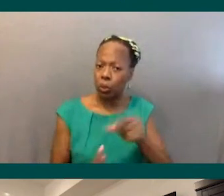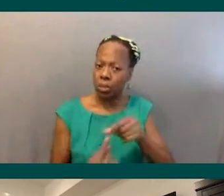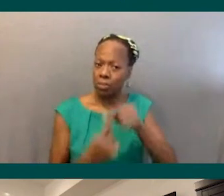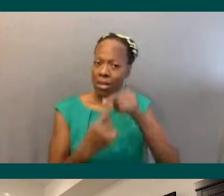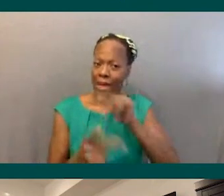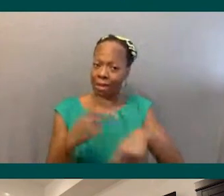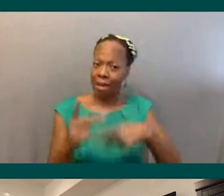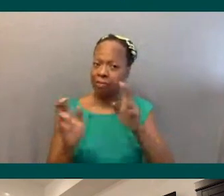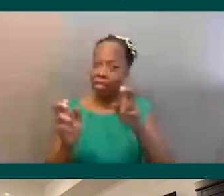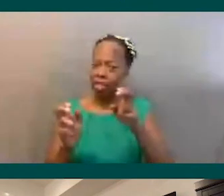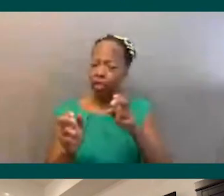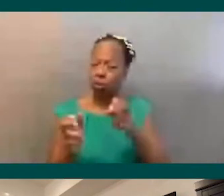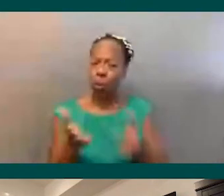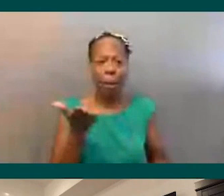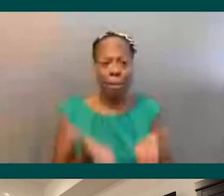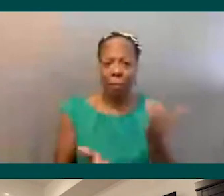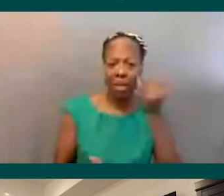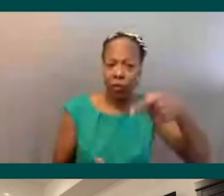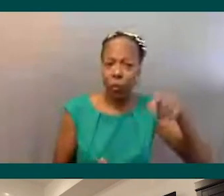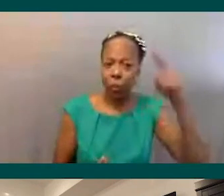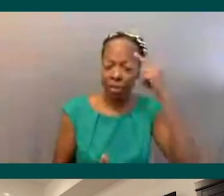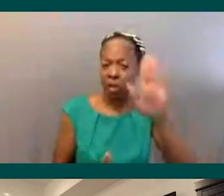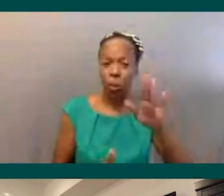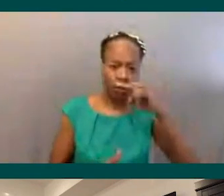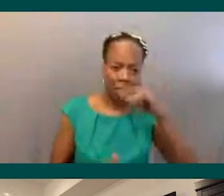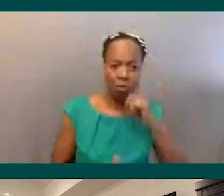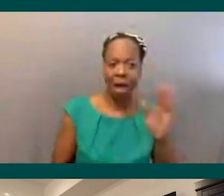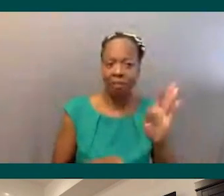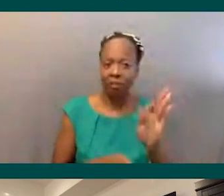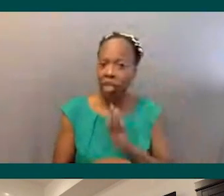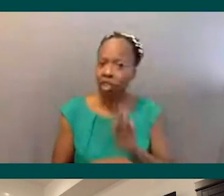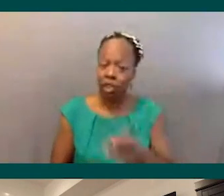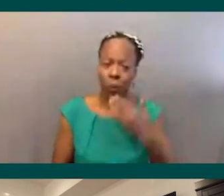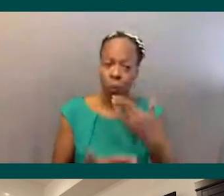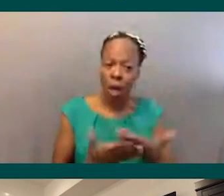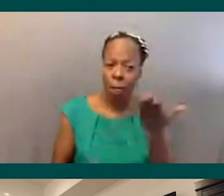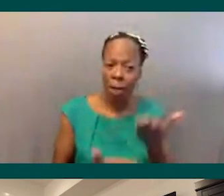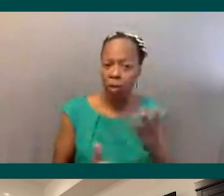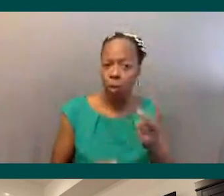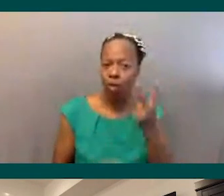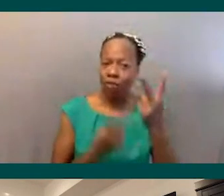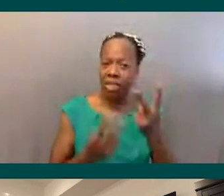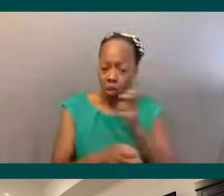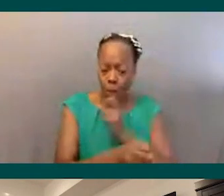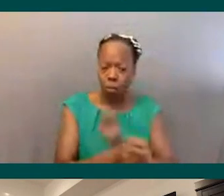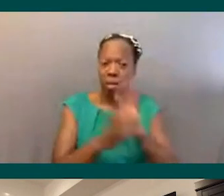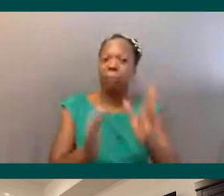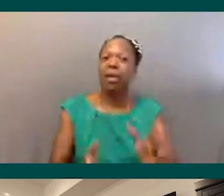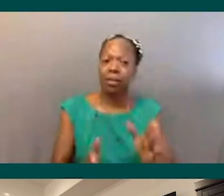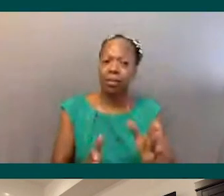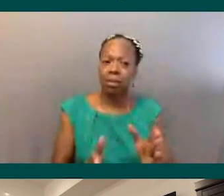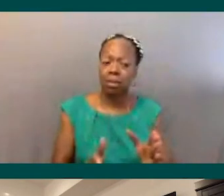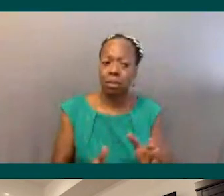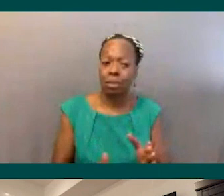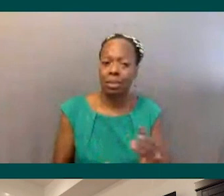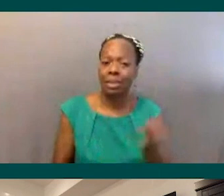maybe you will go to see an orthopedist, or if you are concerned that there's some global movement issues